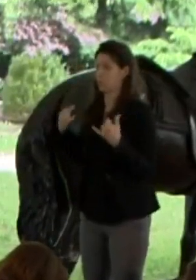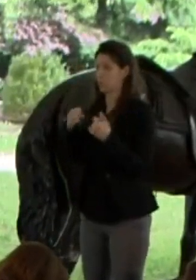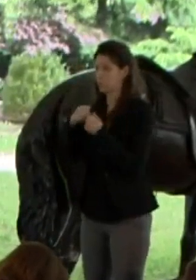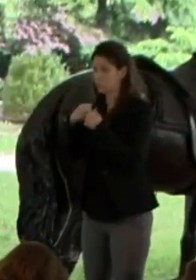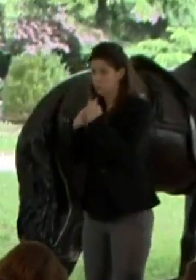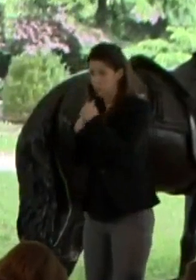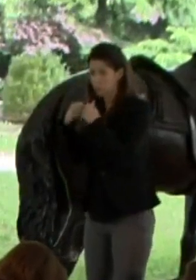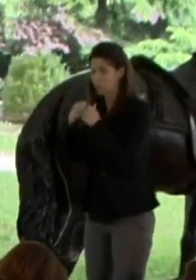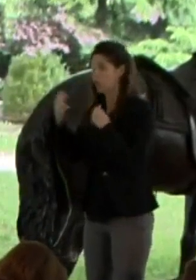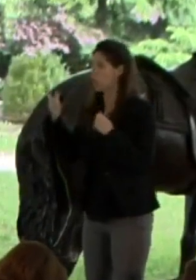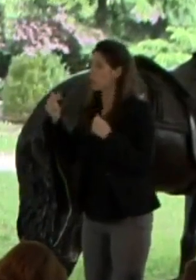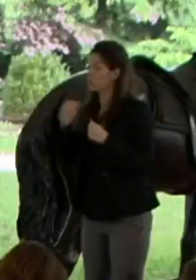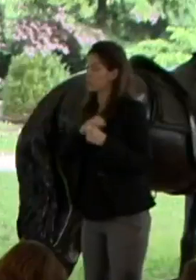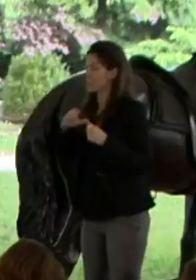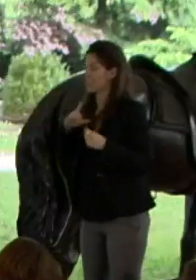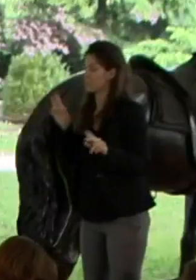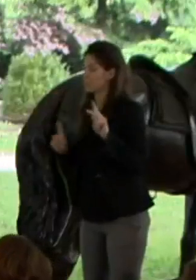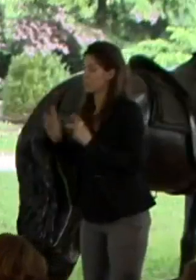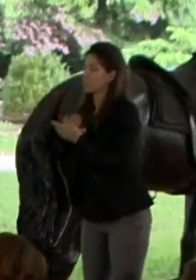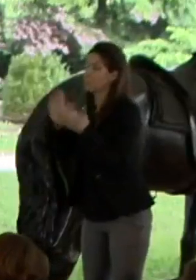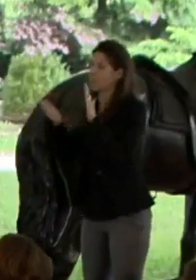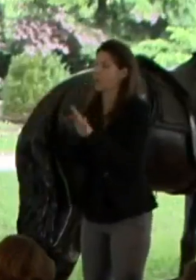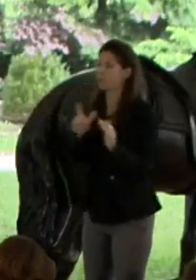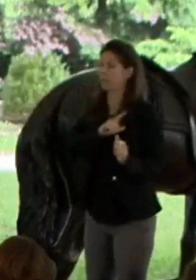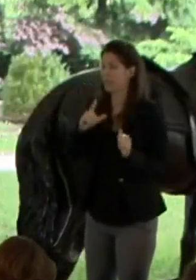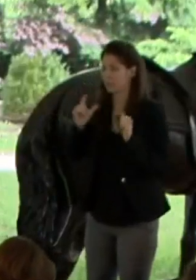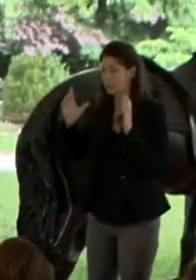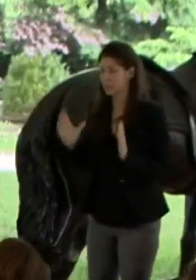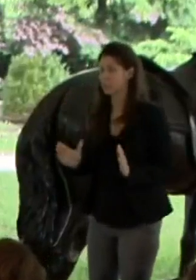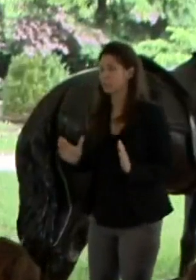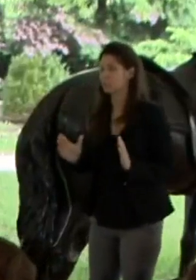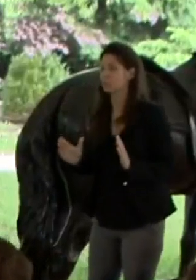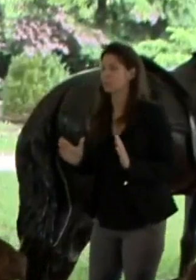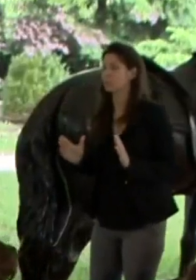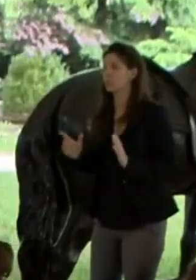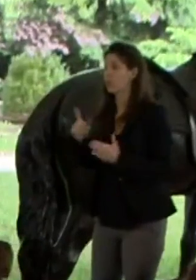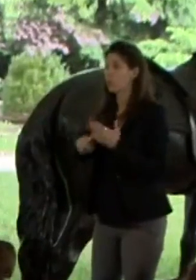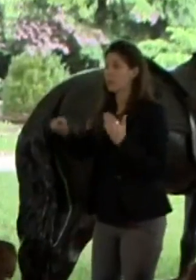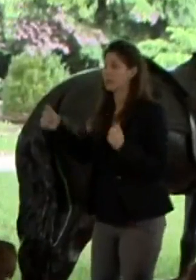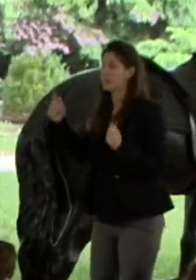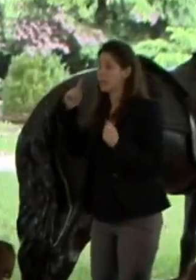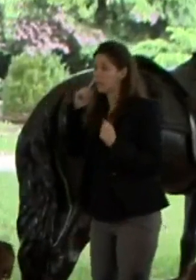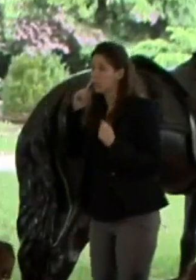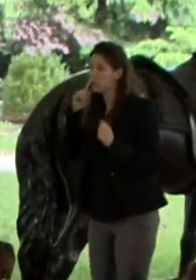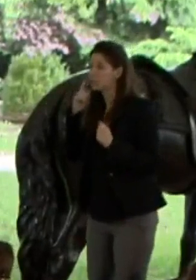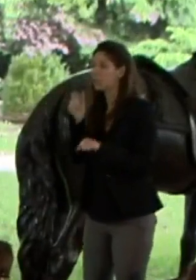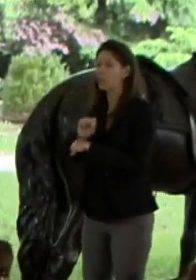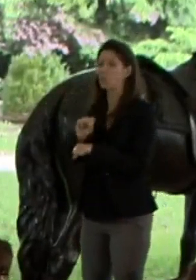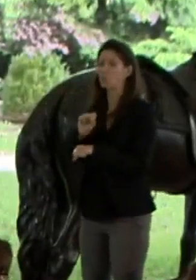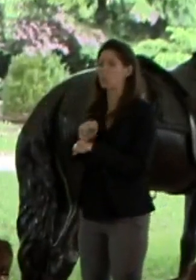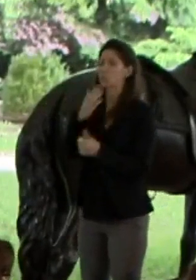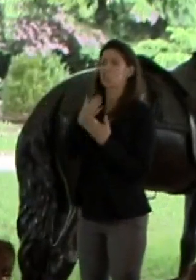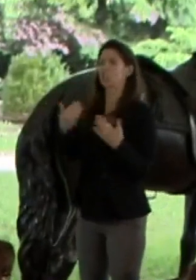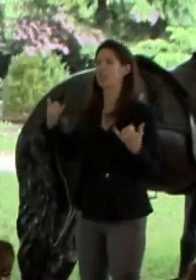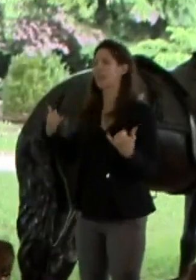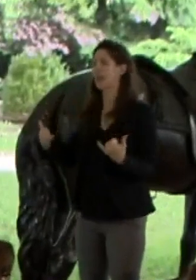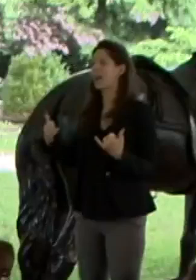STRAUSS THE RATIONALE WHY WE KEEP THE CURRENT STRUCTURE.